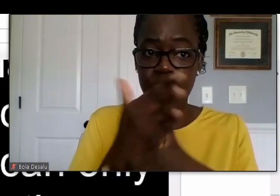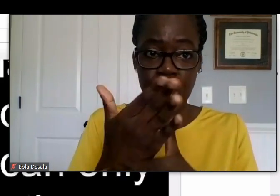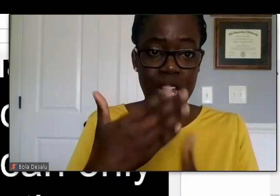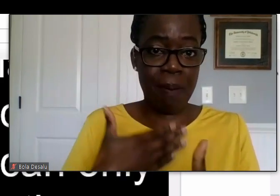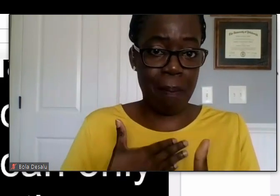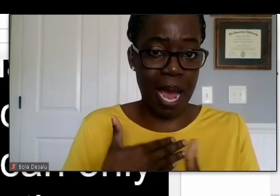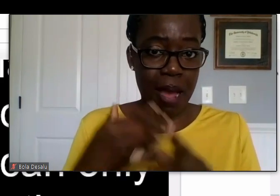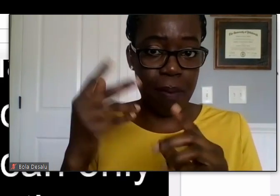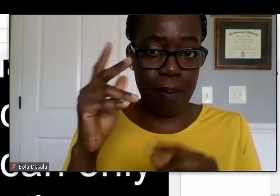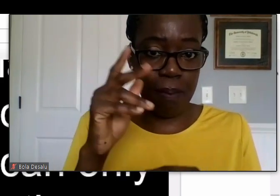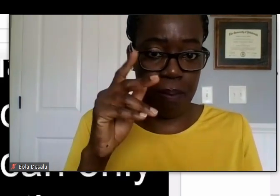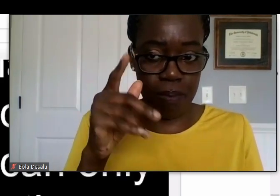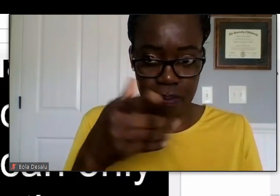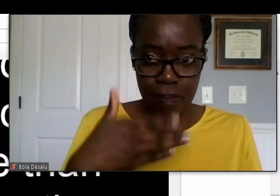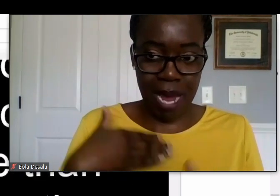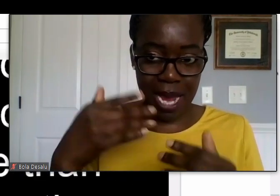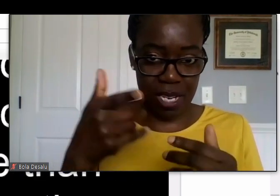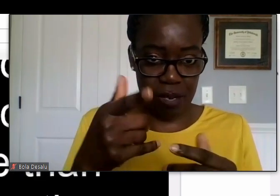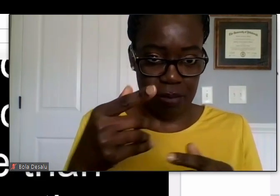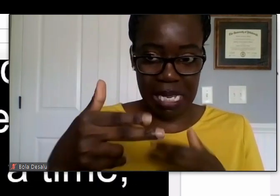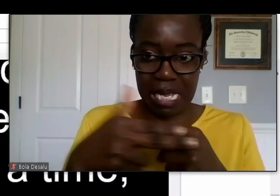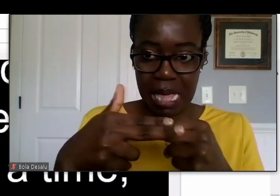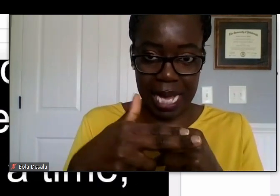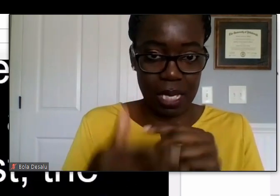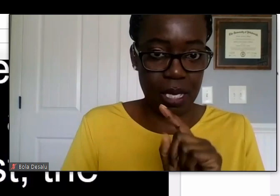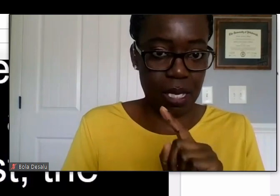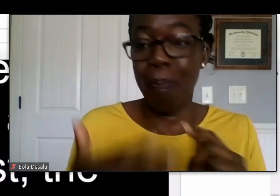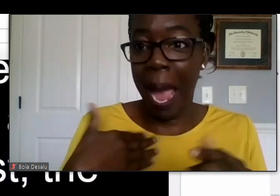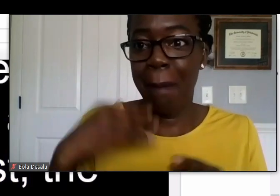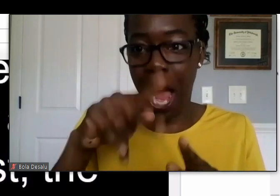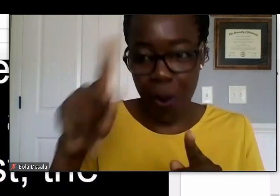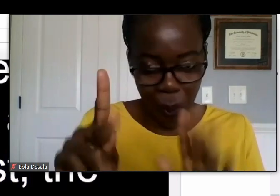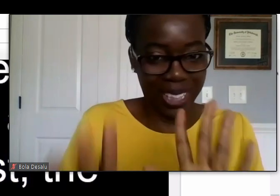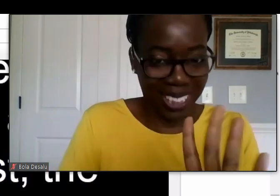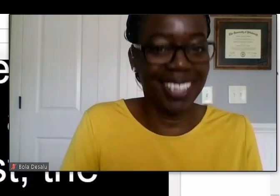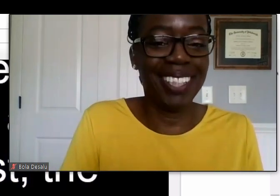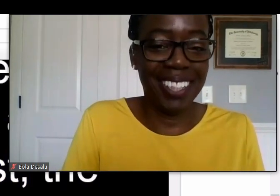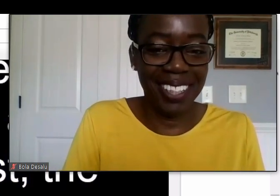So I'm going to stop sharing my screen at this moment and I'm gonna let Megan